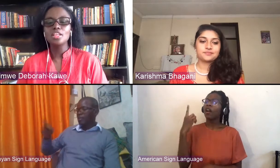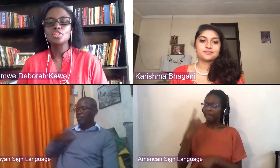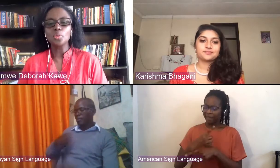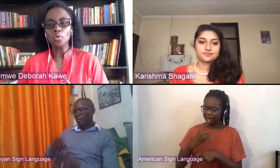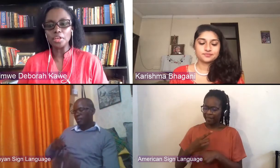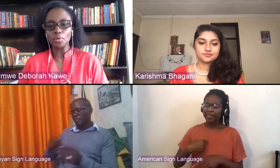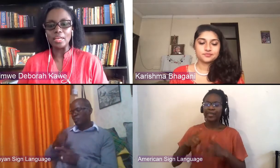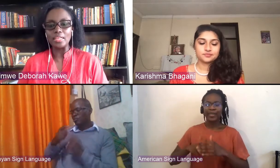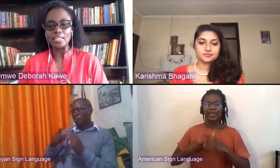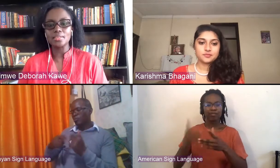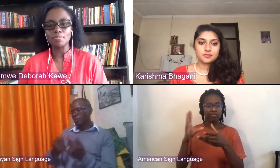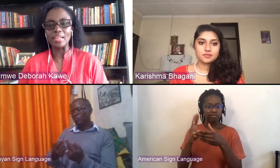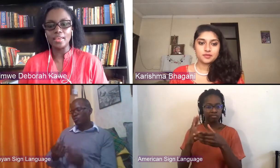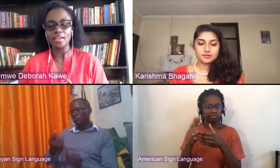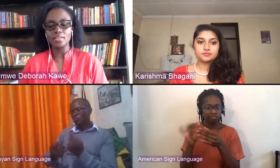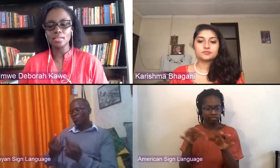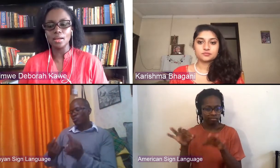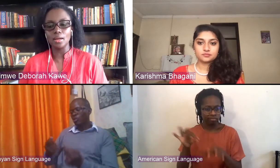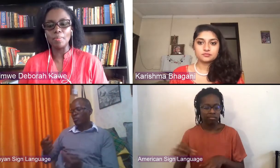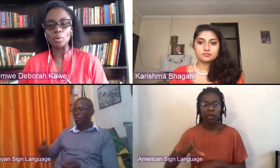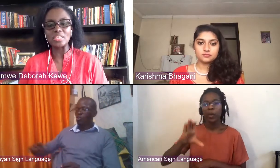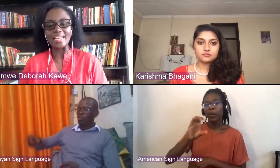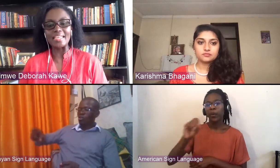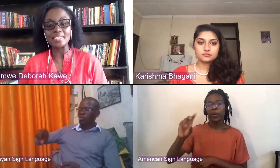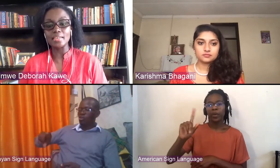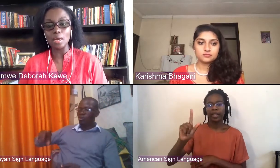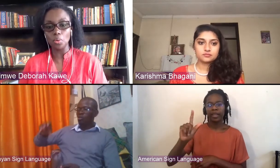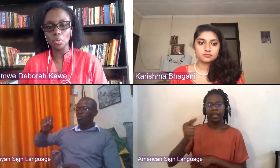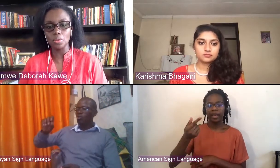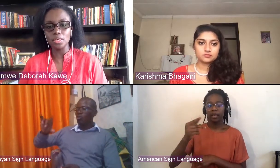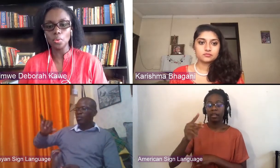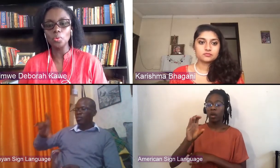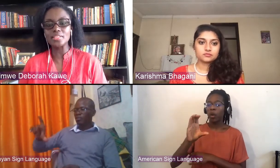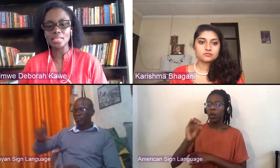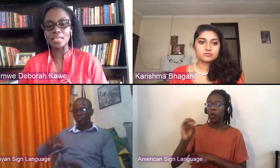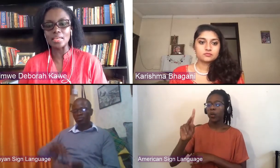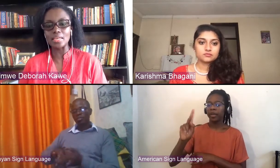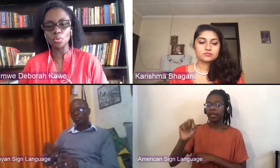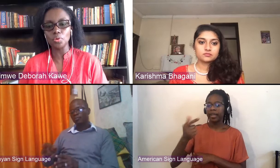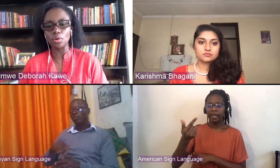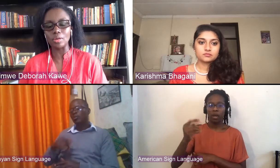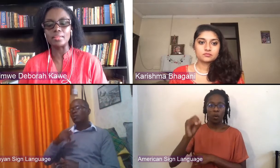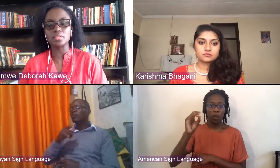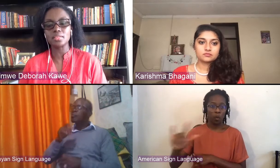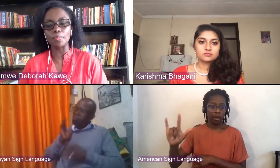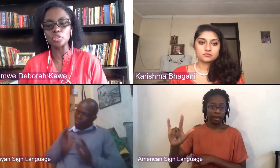So Cooking Oil is a play that's about an 18 year old who is selling cooking oil that is supposed